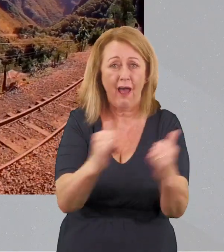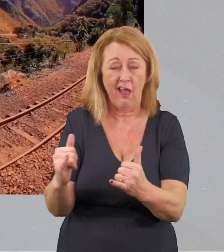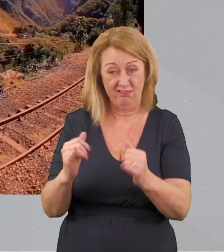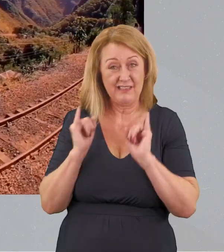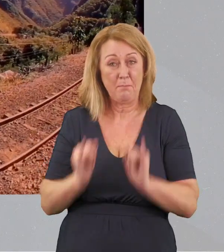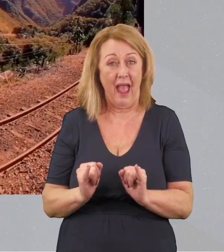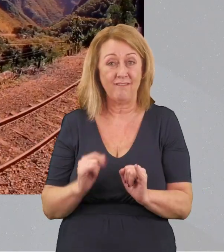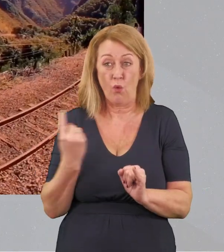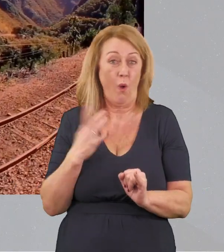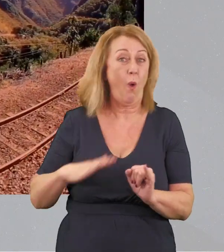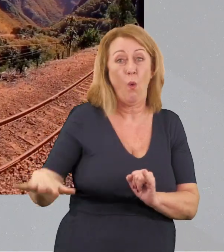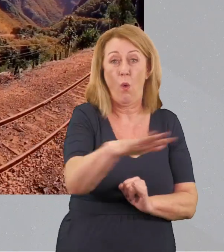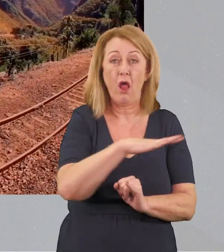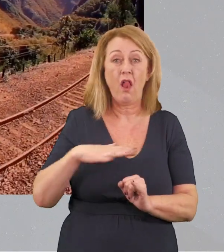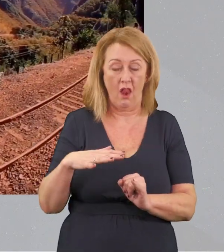That's bad for everyone.